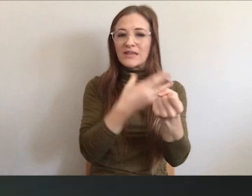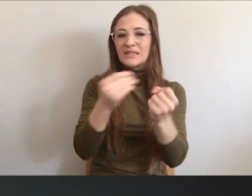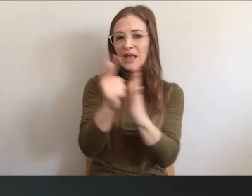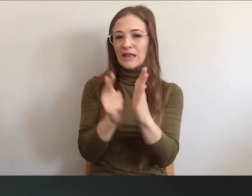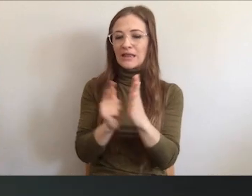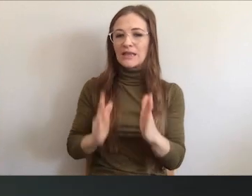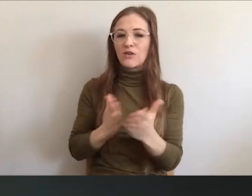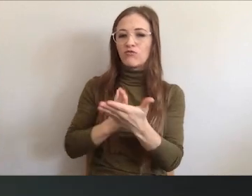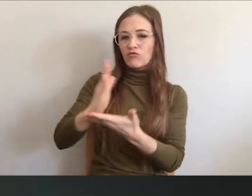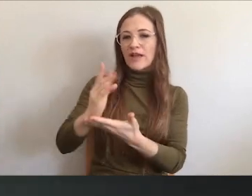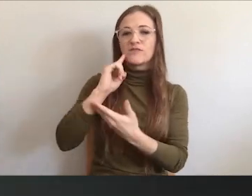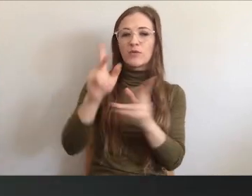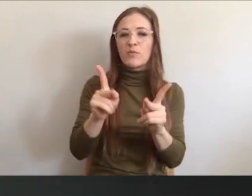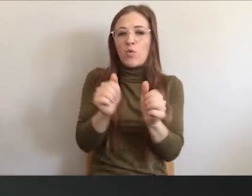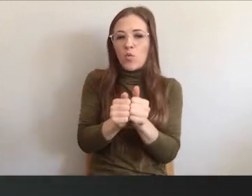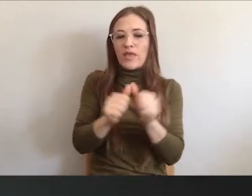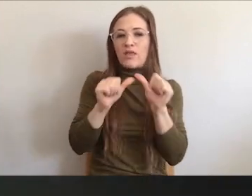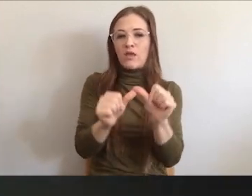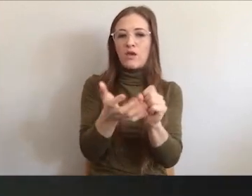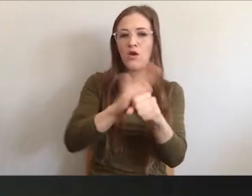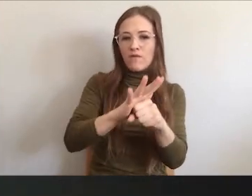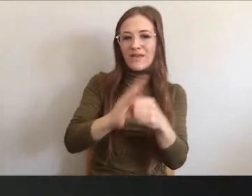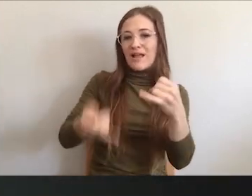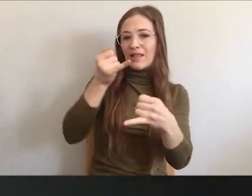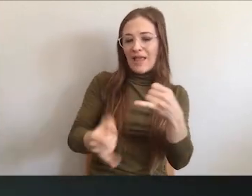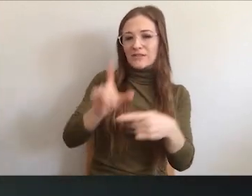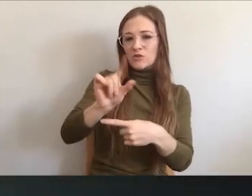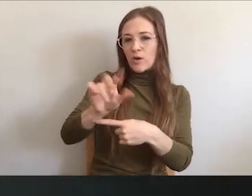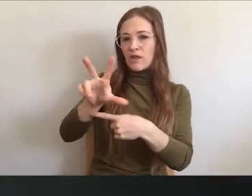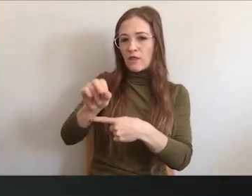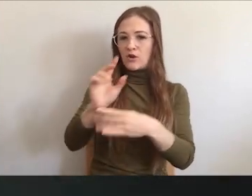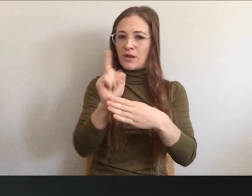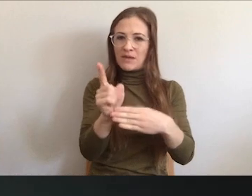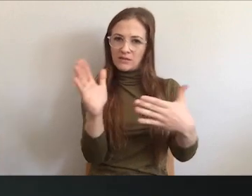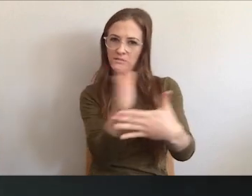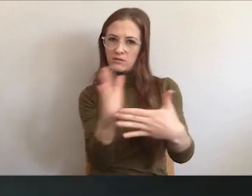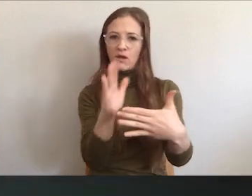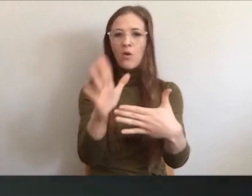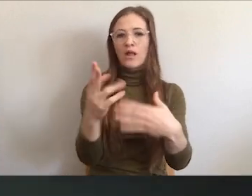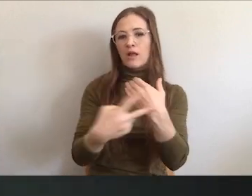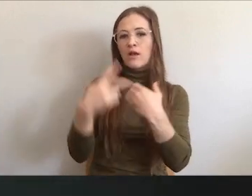rights of those who have long COVID. The last 20-30 minutes will be reserved for questions from you all. So please feel